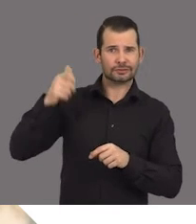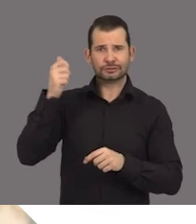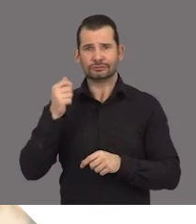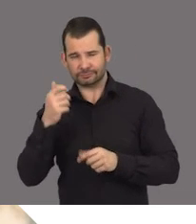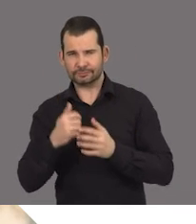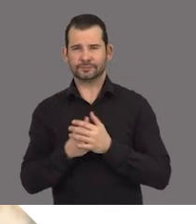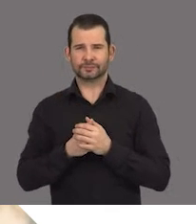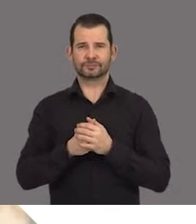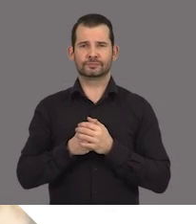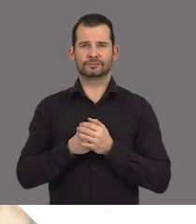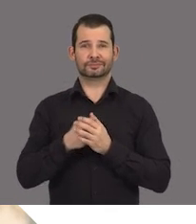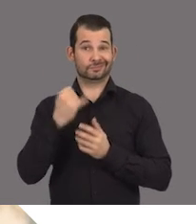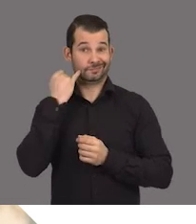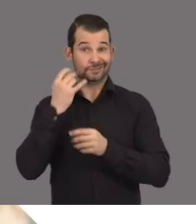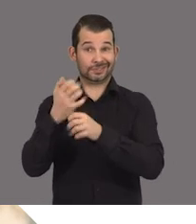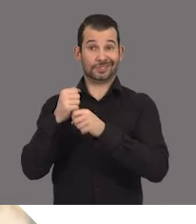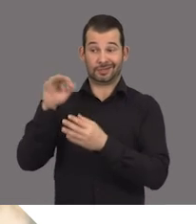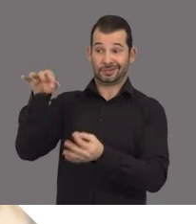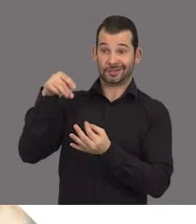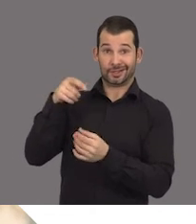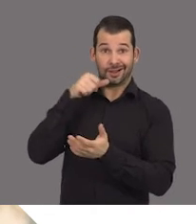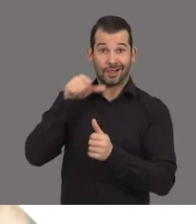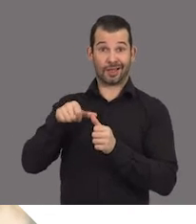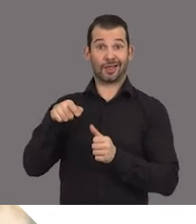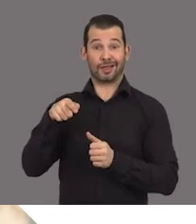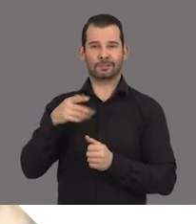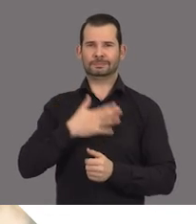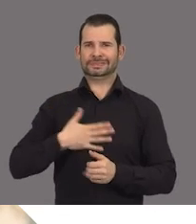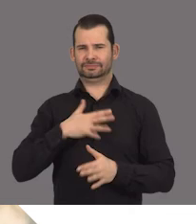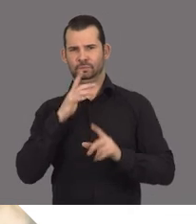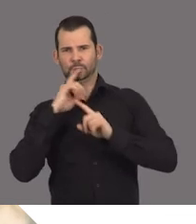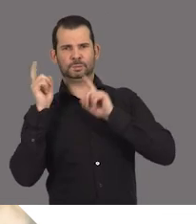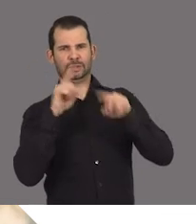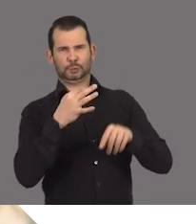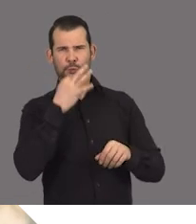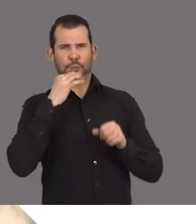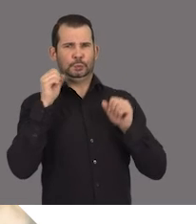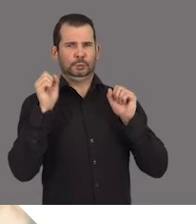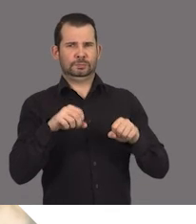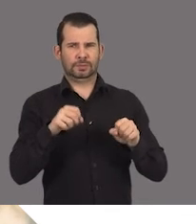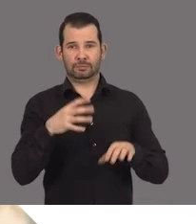If you get one of these letters, please respond as soon as possible. Don’t ignore it.